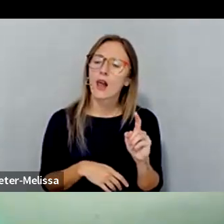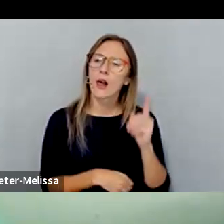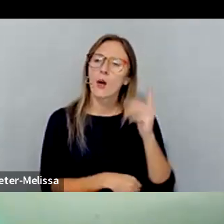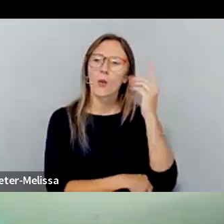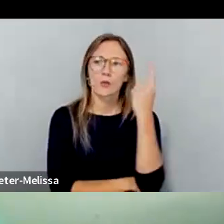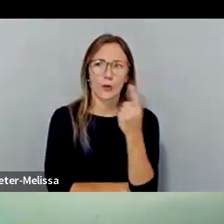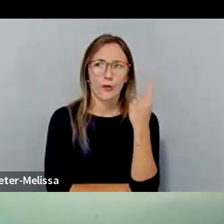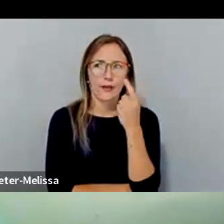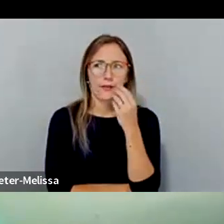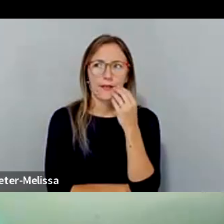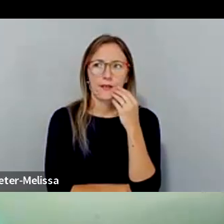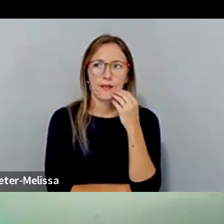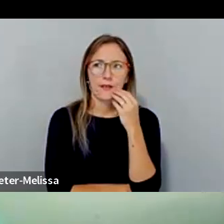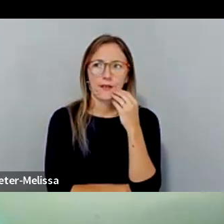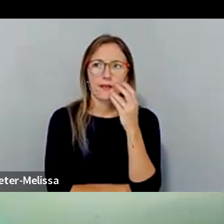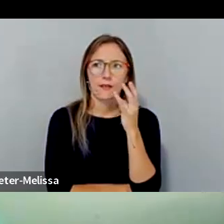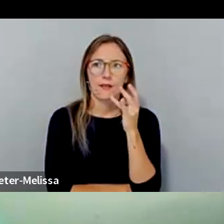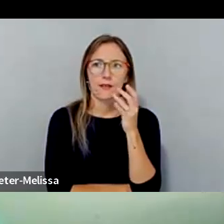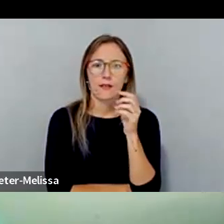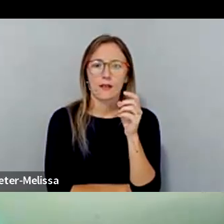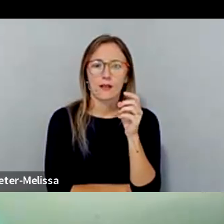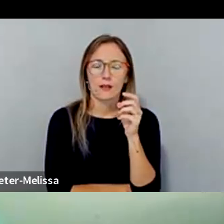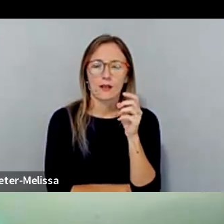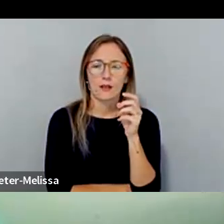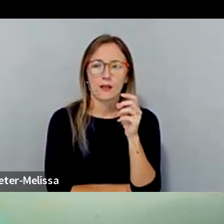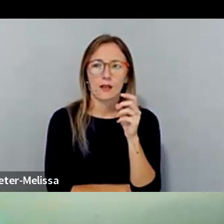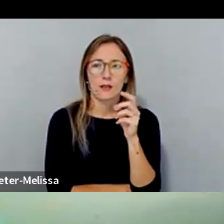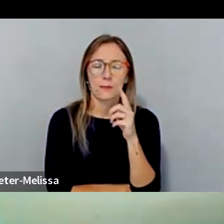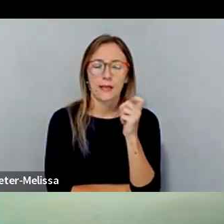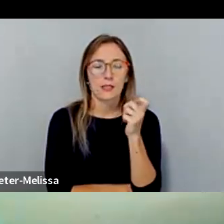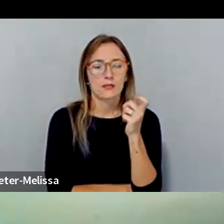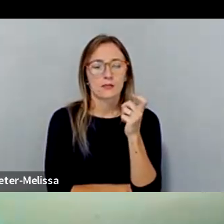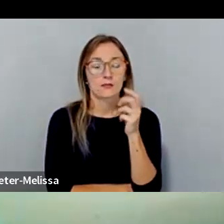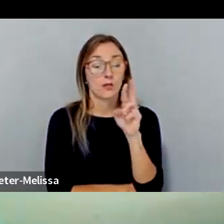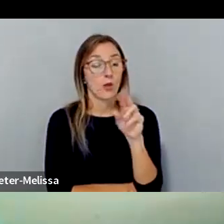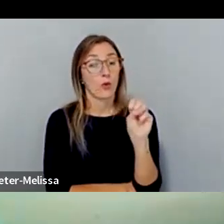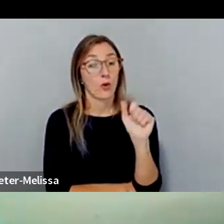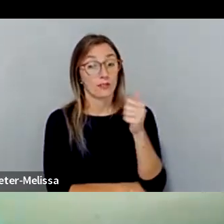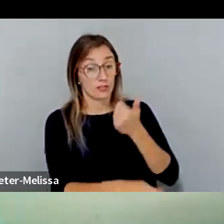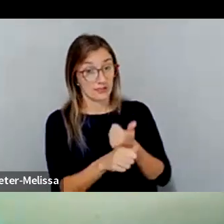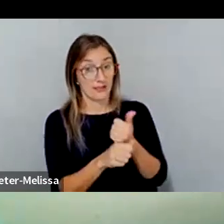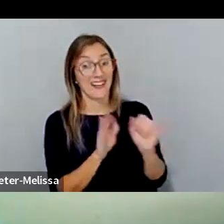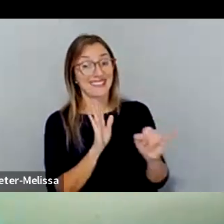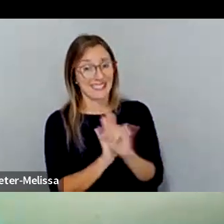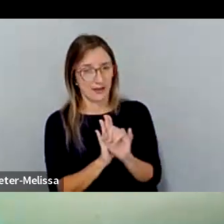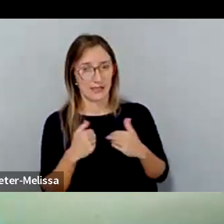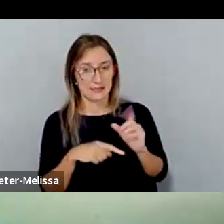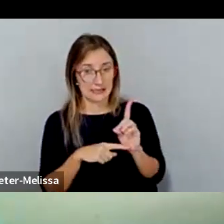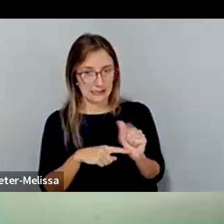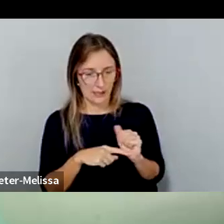, was that a hand or not a hand.